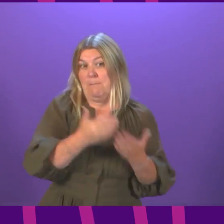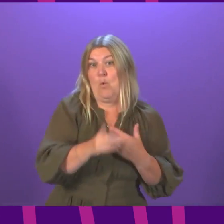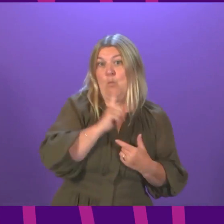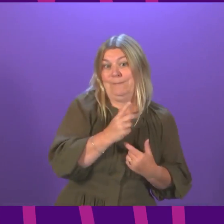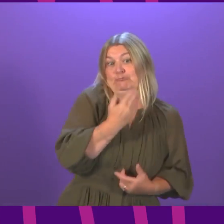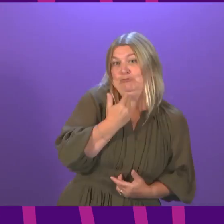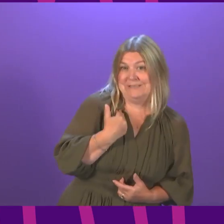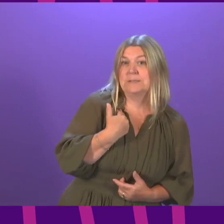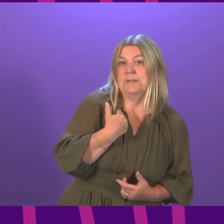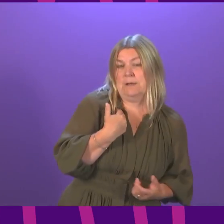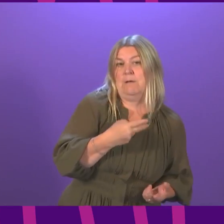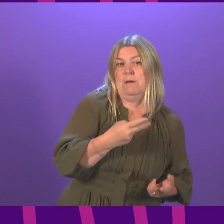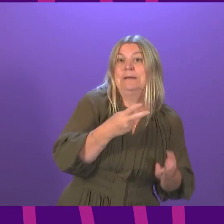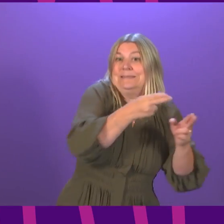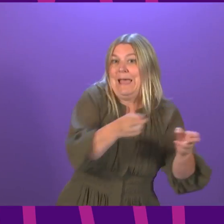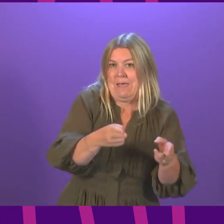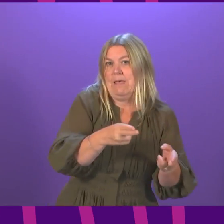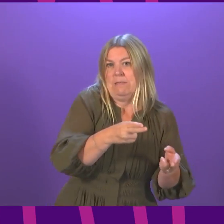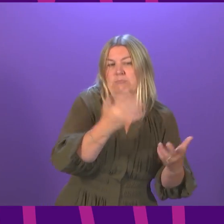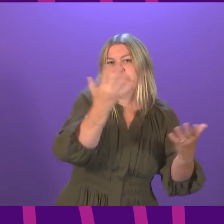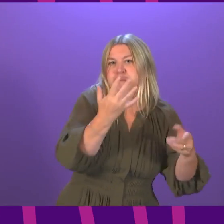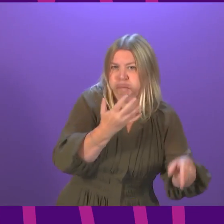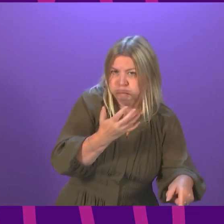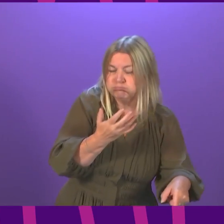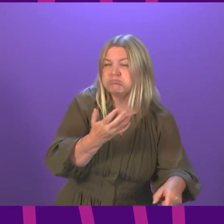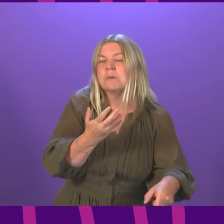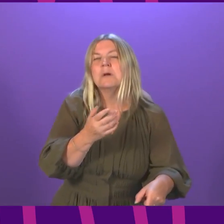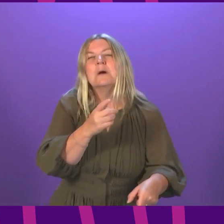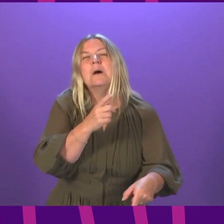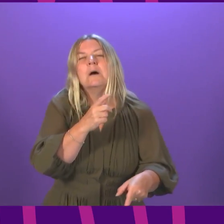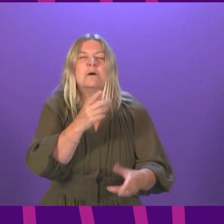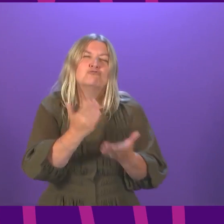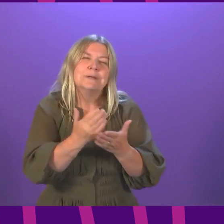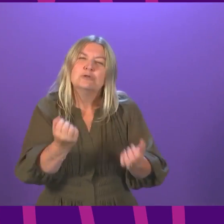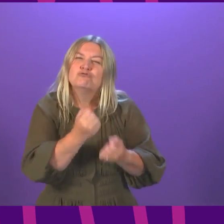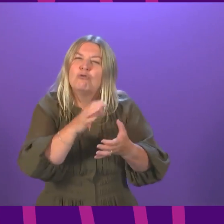is a strong link between women having children removed from their care and the risk of drug-related